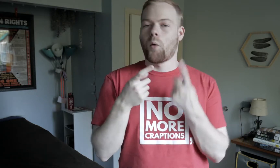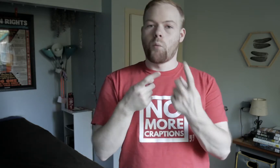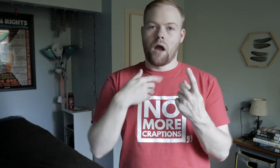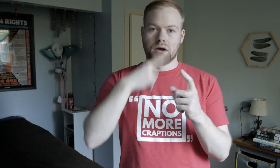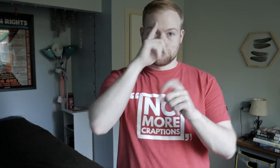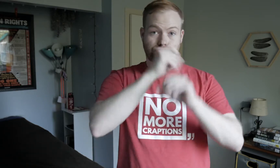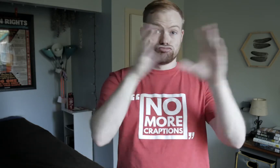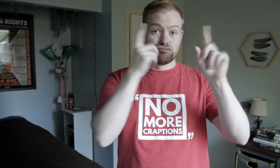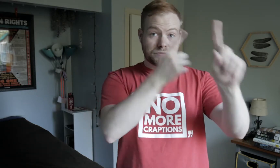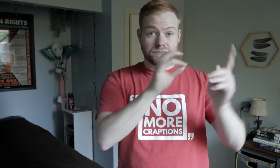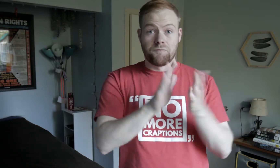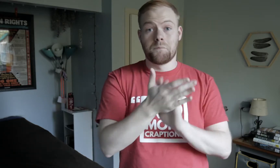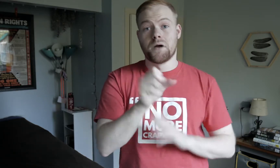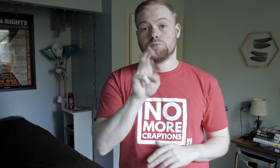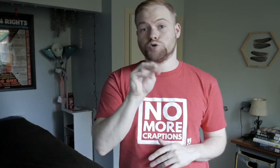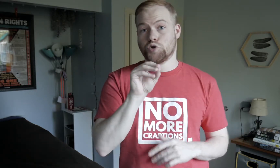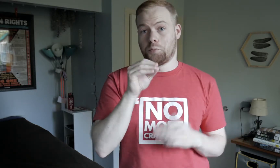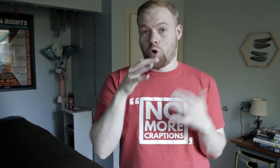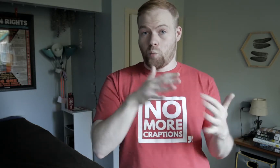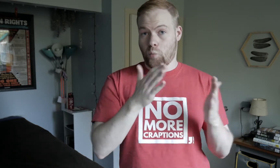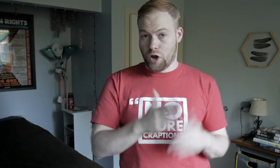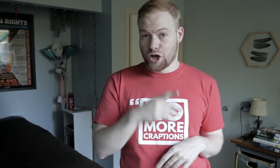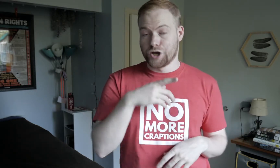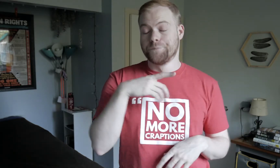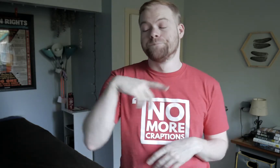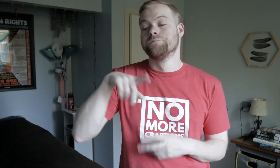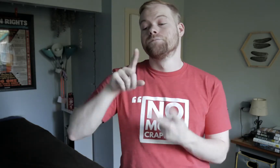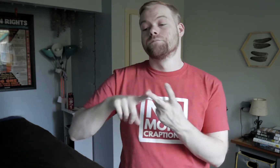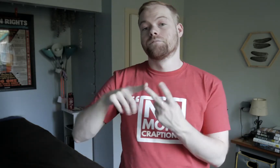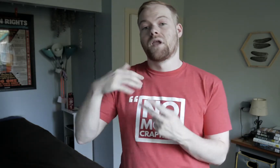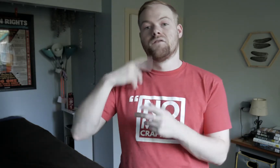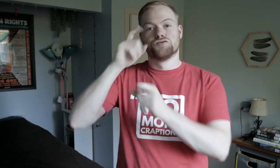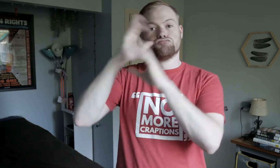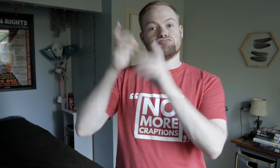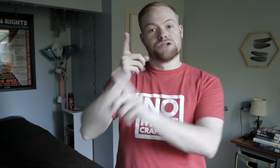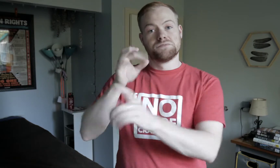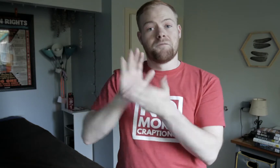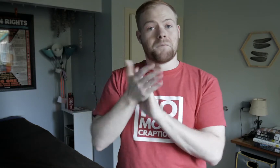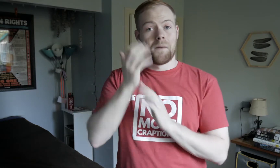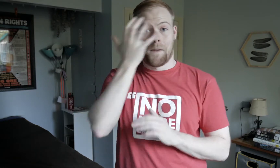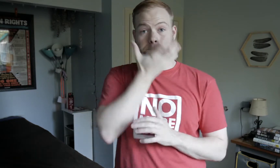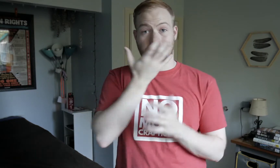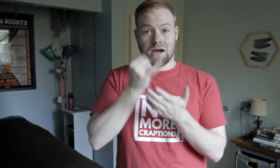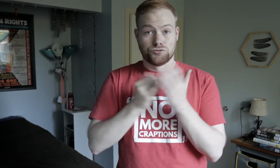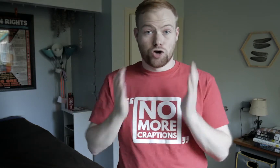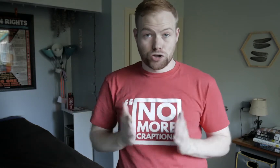One has dreams of becoming a sumo warrior. The other has dreams of becoming a (Noh) mask artist.